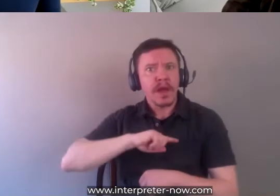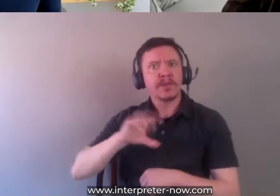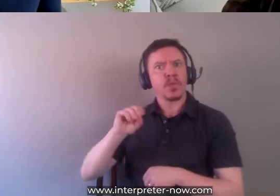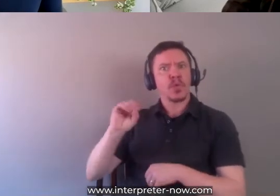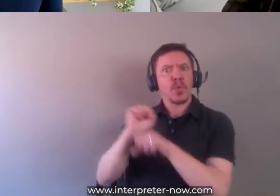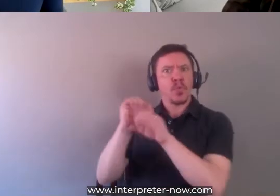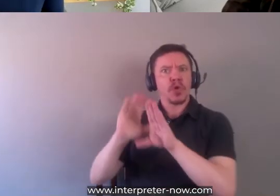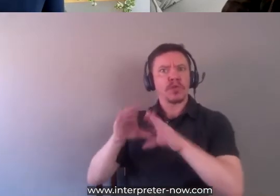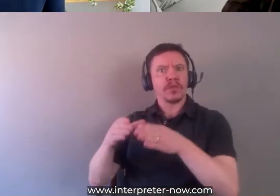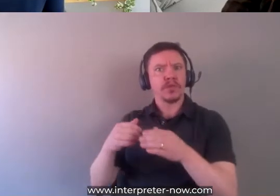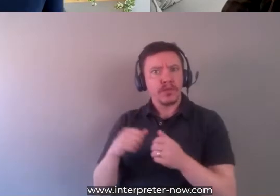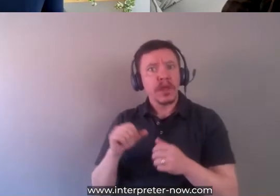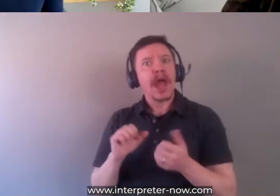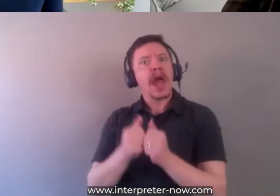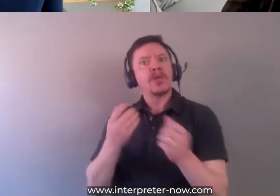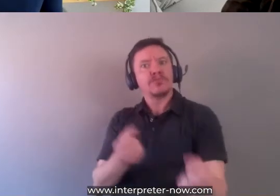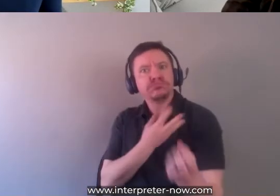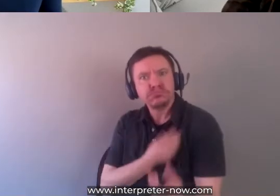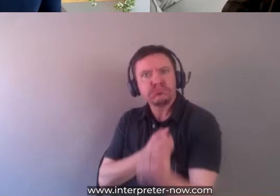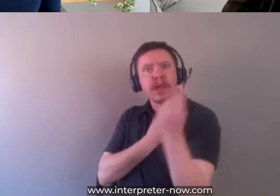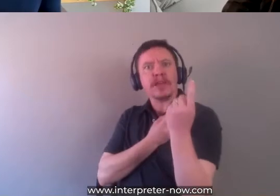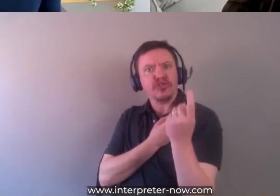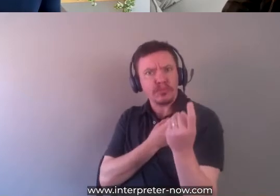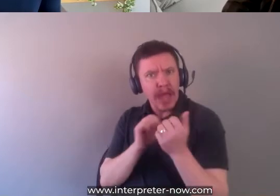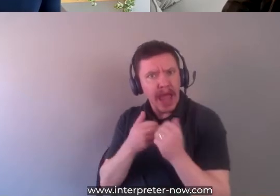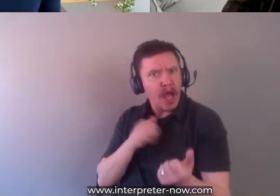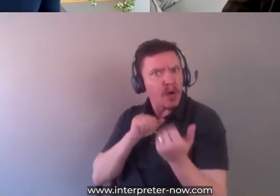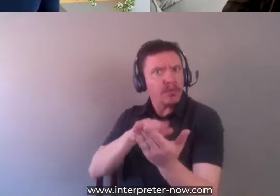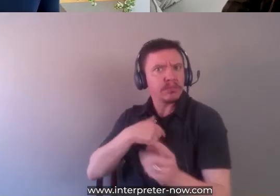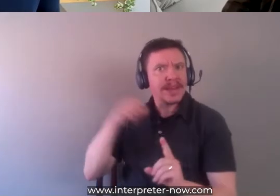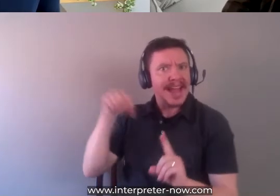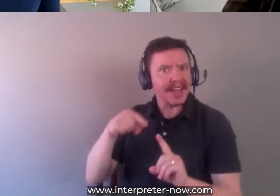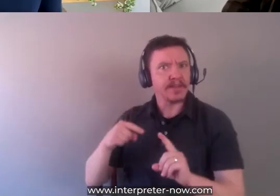with empathy and allyship? Are there any ways that we can activate our allyship in support